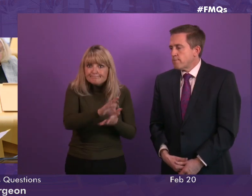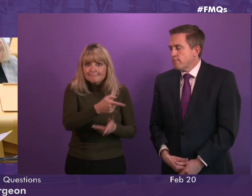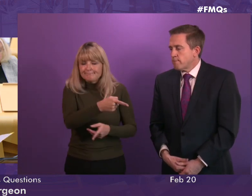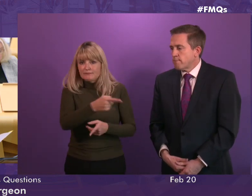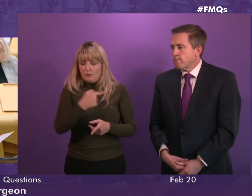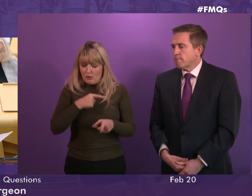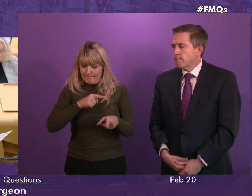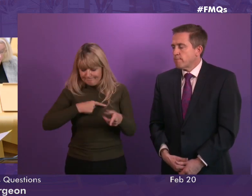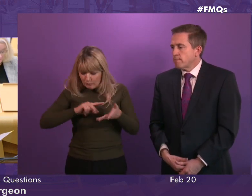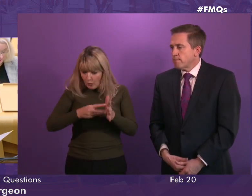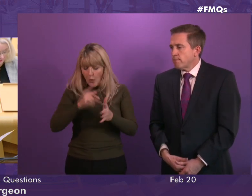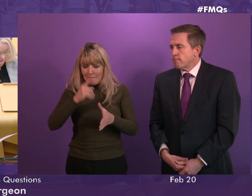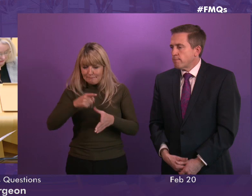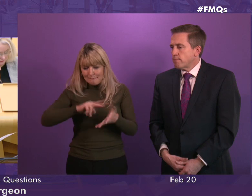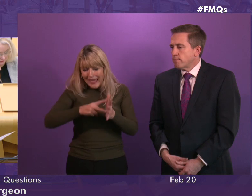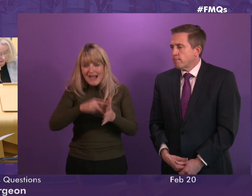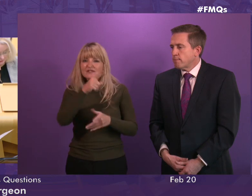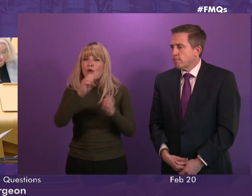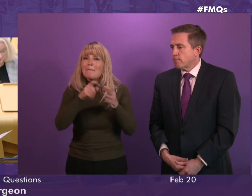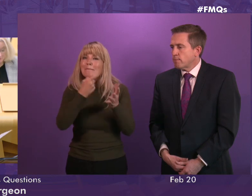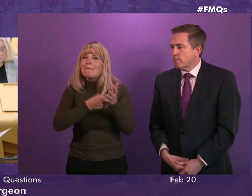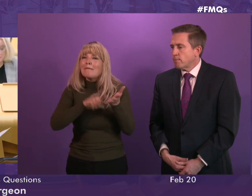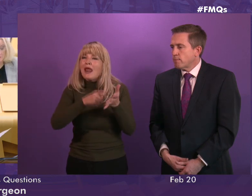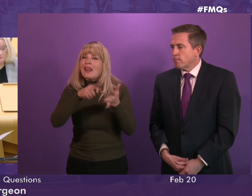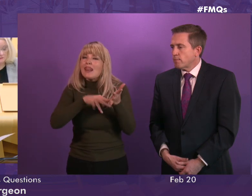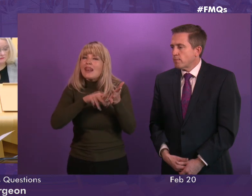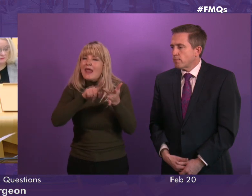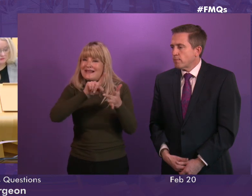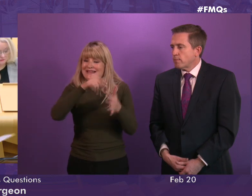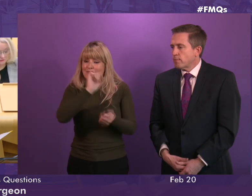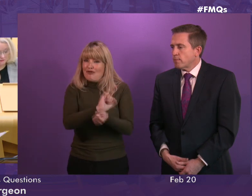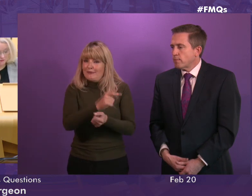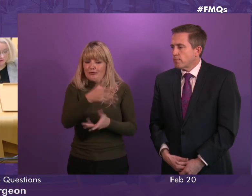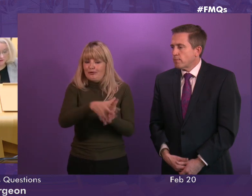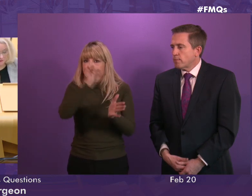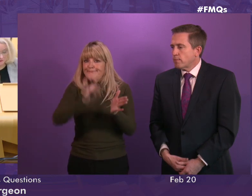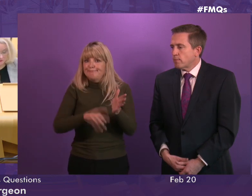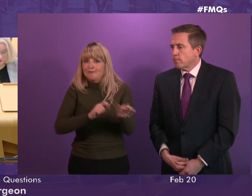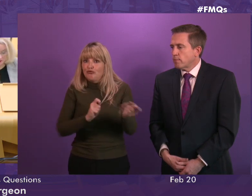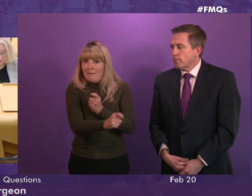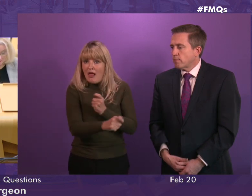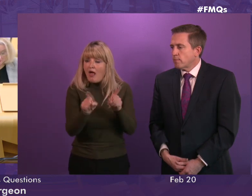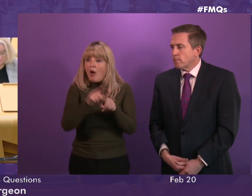for the replacement of Barlinnie and the development of HMP Highland to replace HMP Inverness.